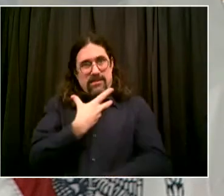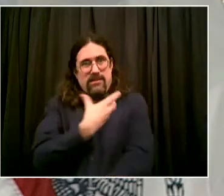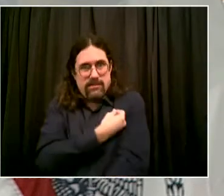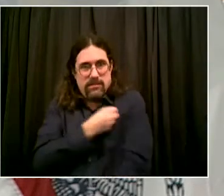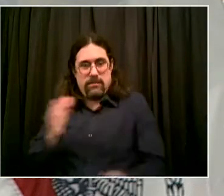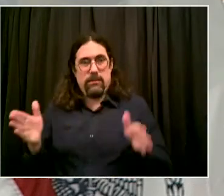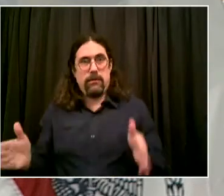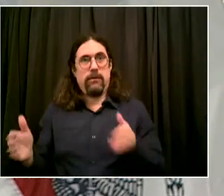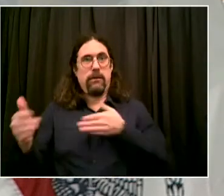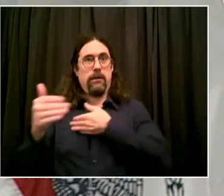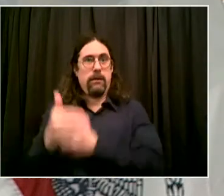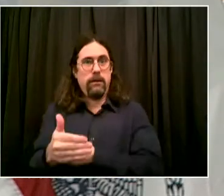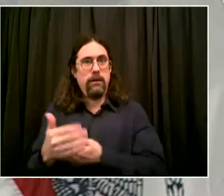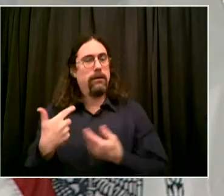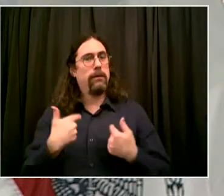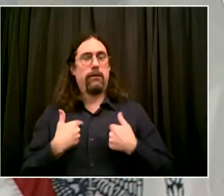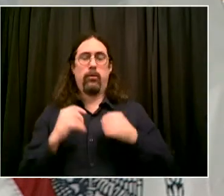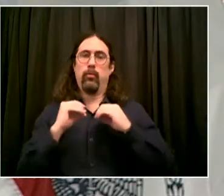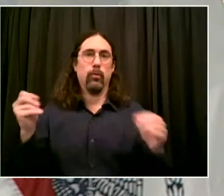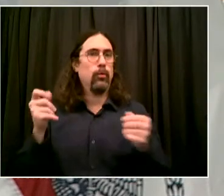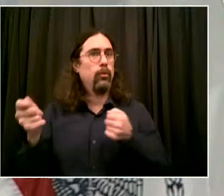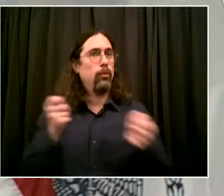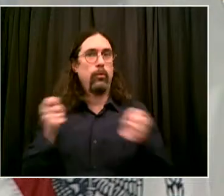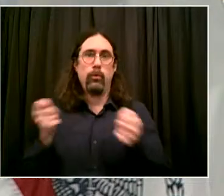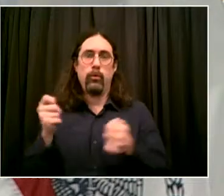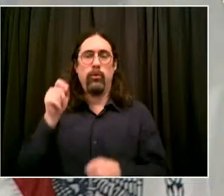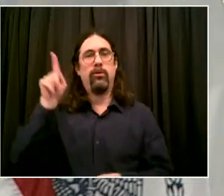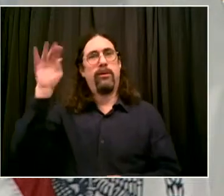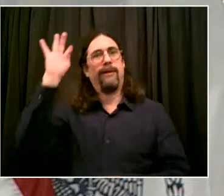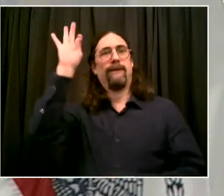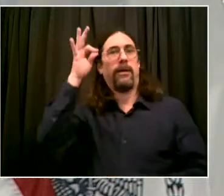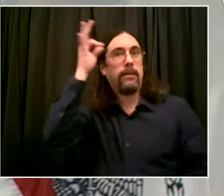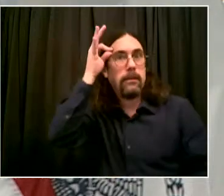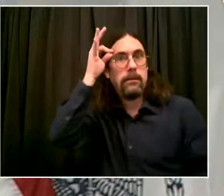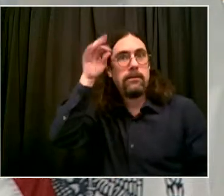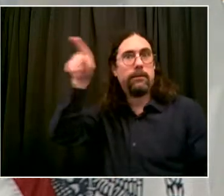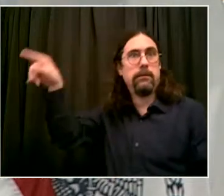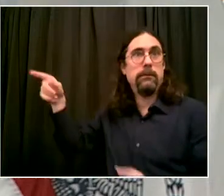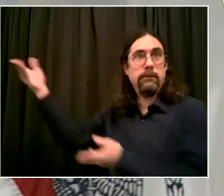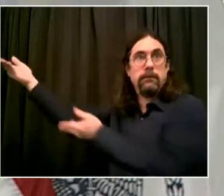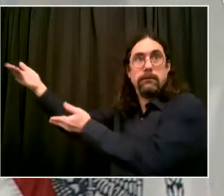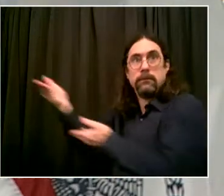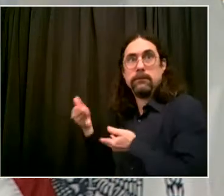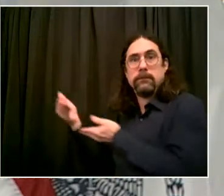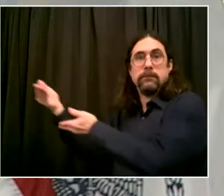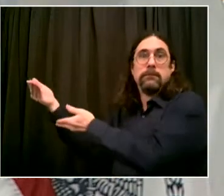SUPPLY TO WHERE THEIR PLACES WWHIT VERY FAST DISTRIBUTION